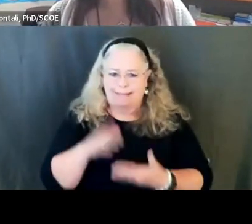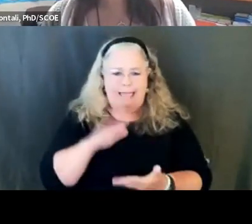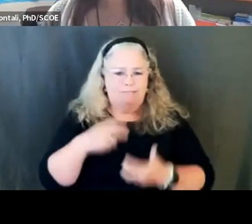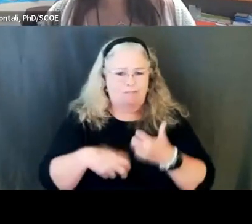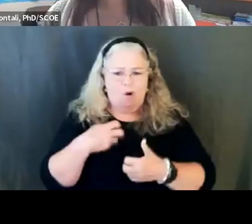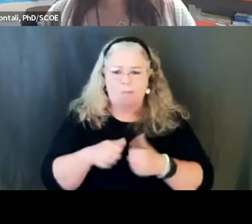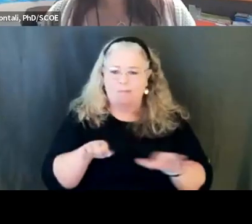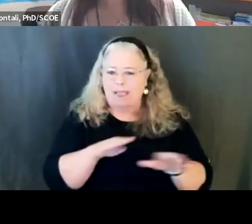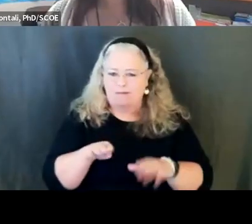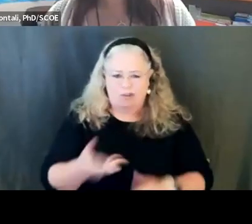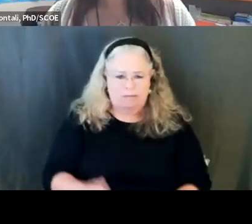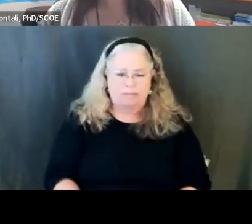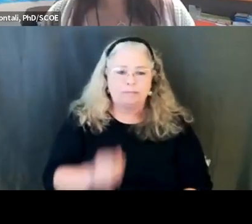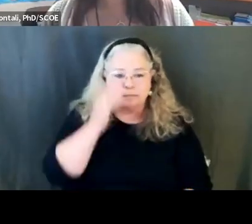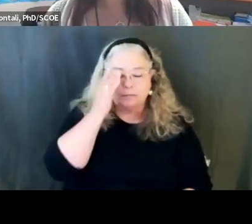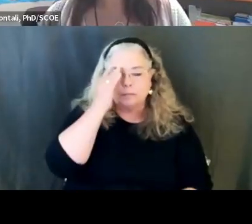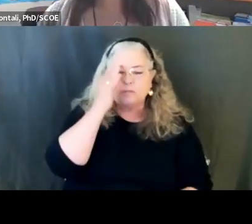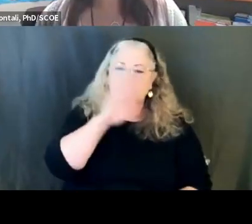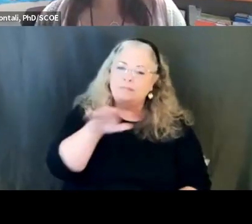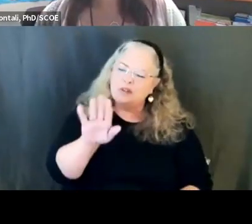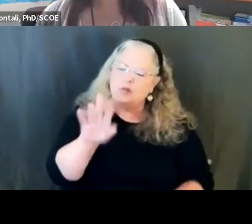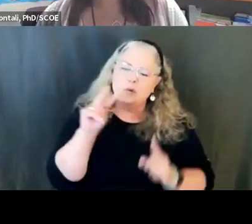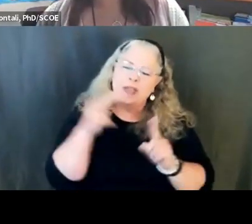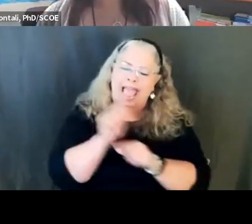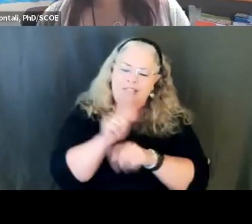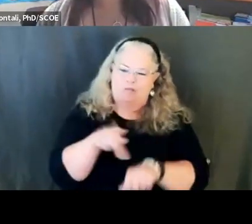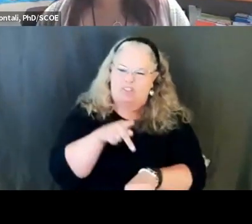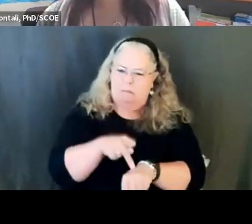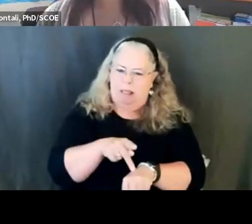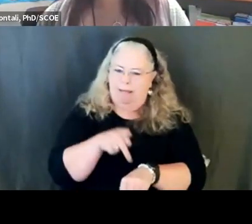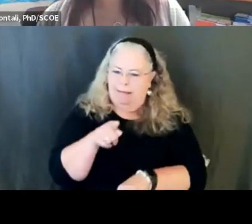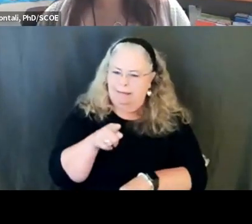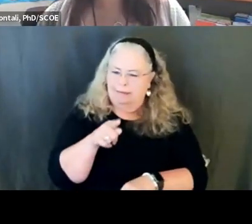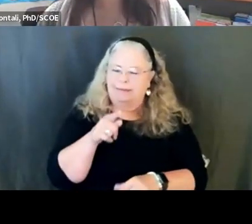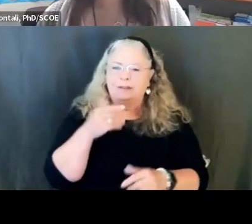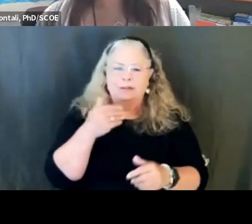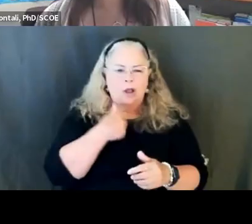Lillie Moffett: And I wonder from your perspective to as a principal and you have all across all of